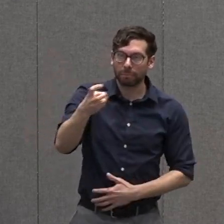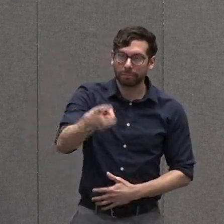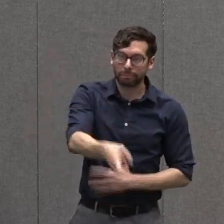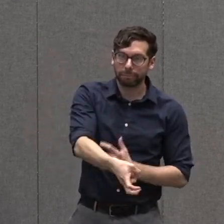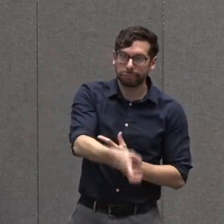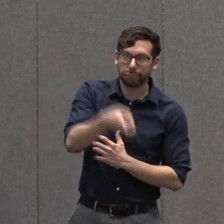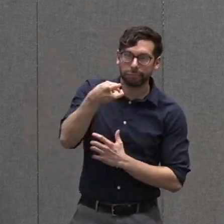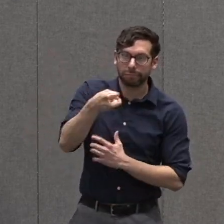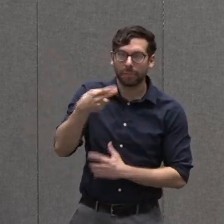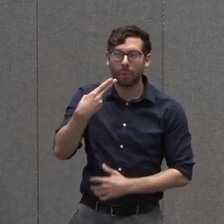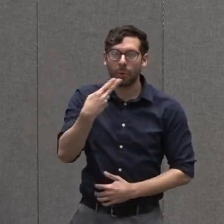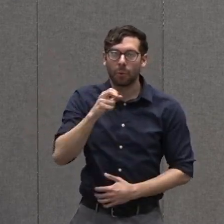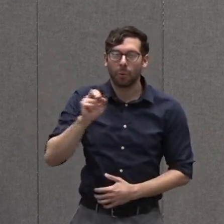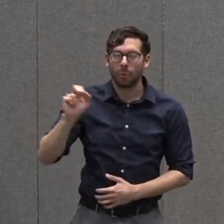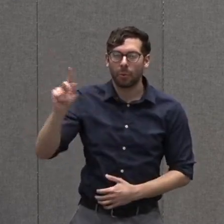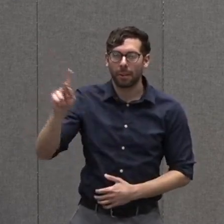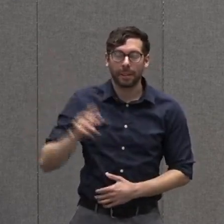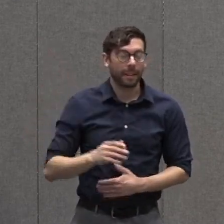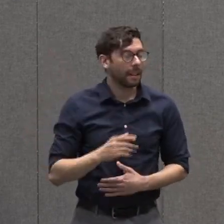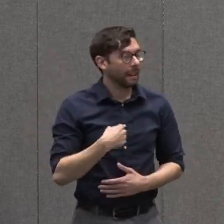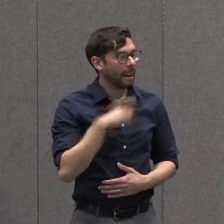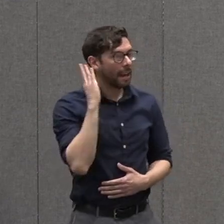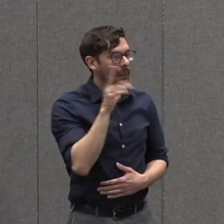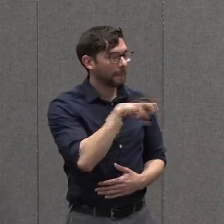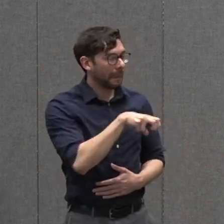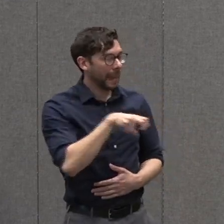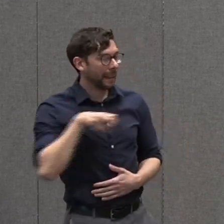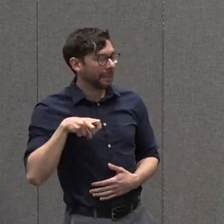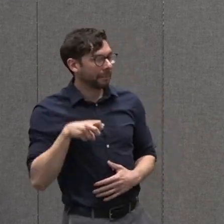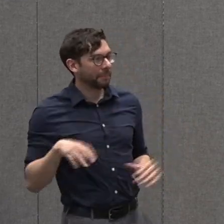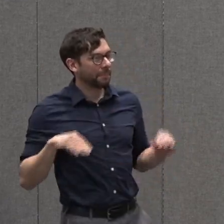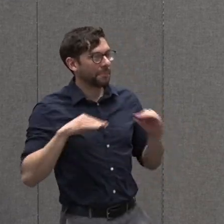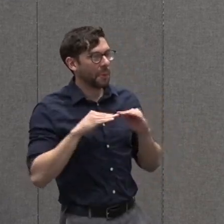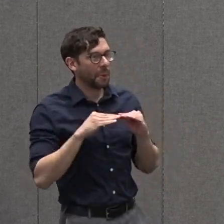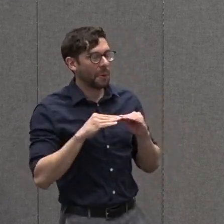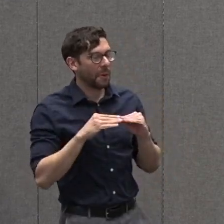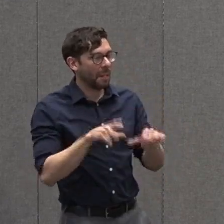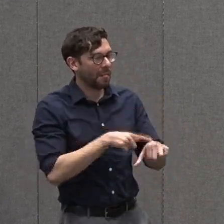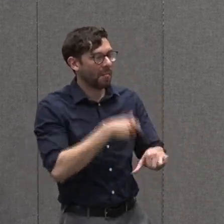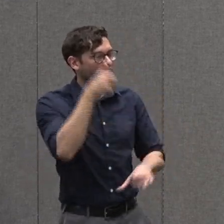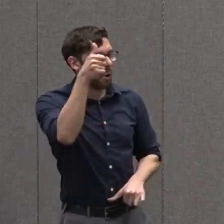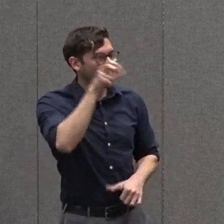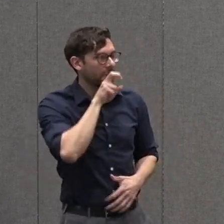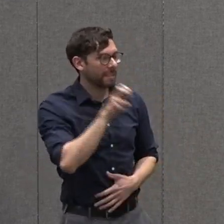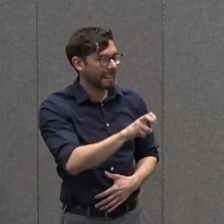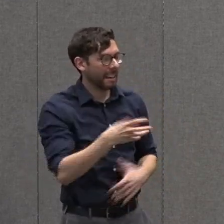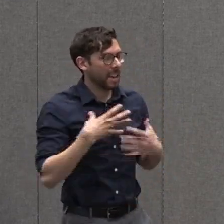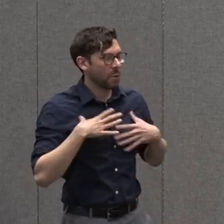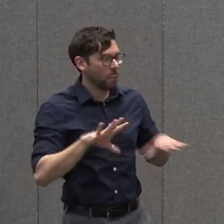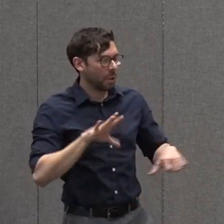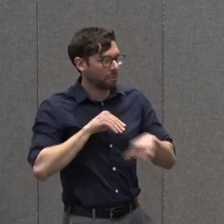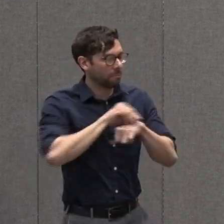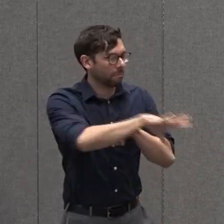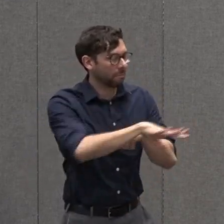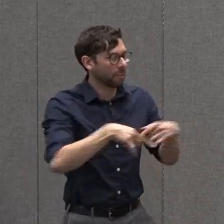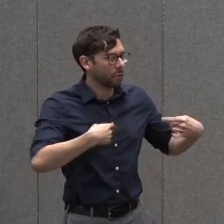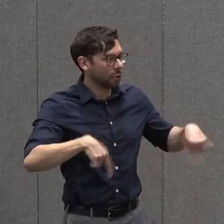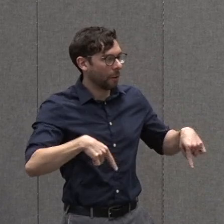because he is a longer, and larger snake. And I don't wanna make him nervous, and I don't want him to make me nervous.